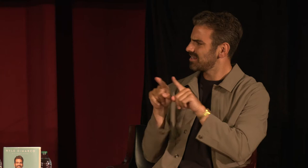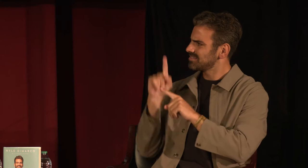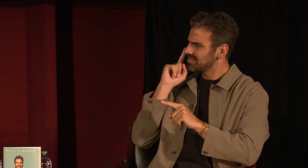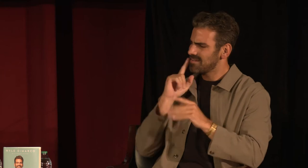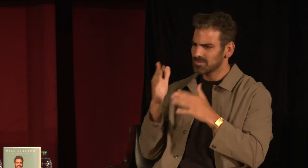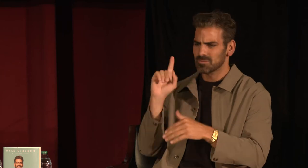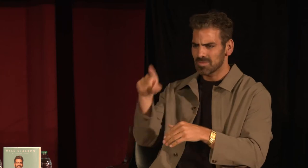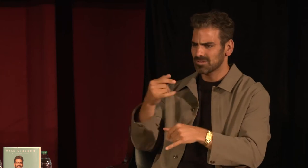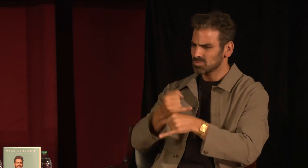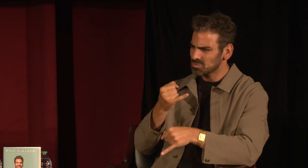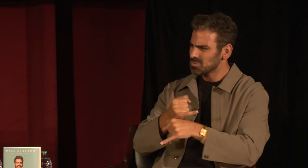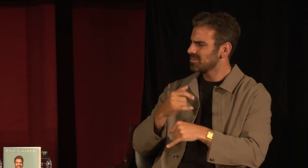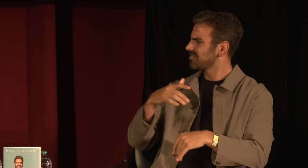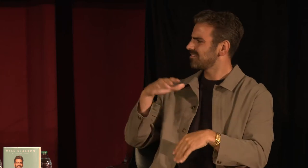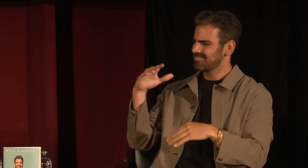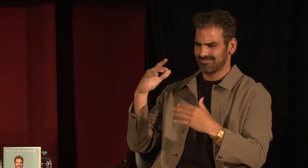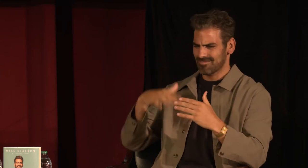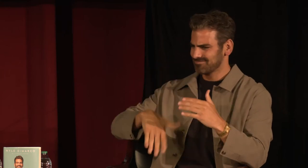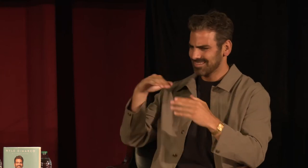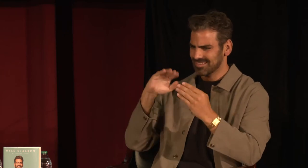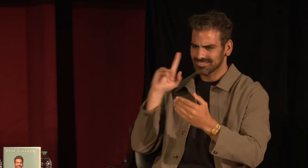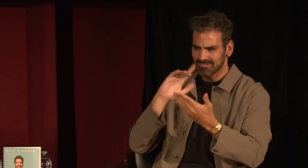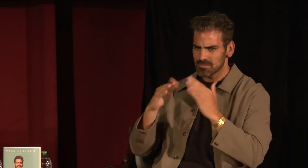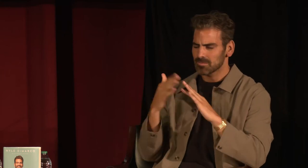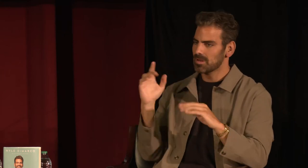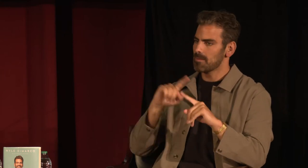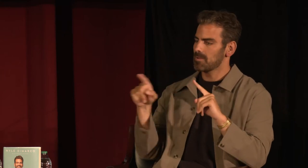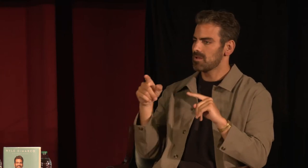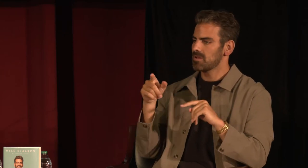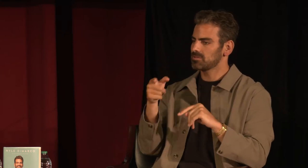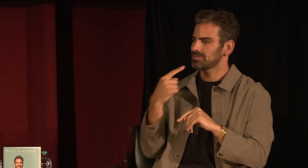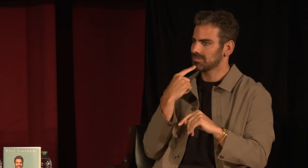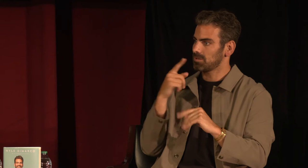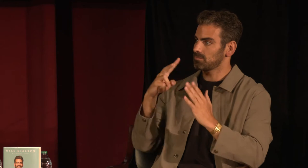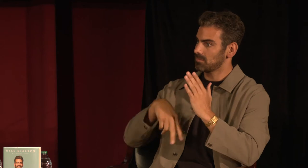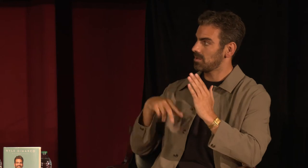but really strongly identifies as a Deaf person, went to Deaf schools and was a part of the community.